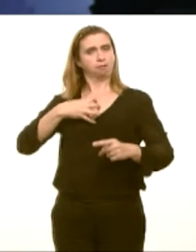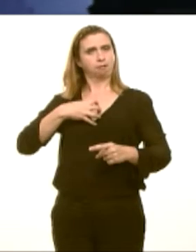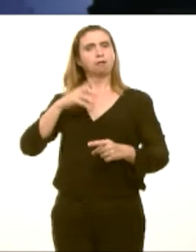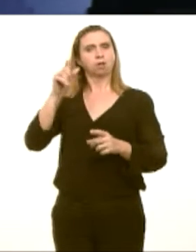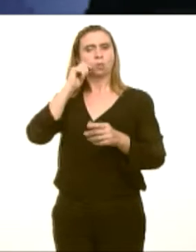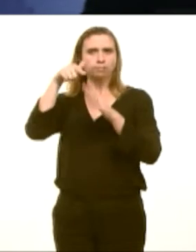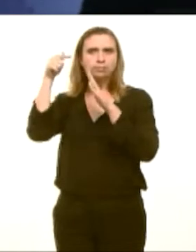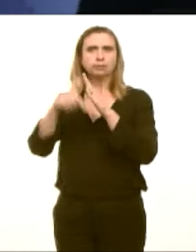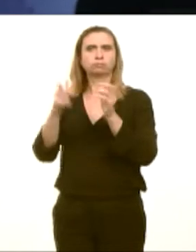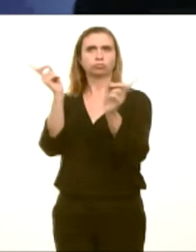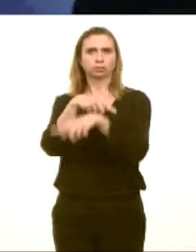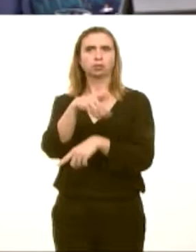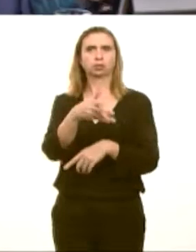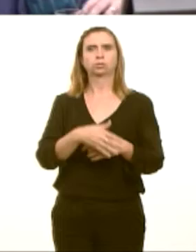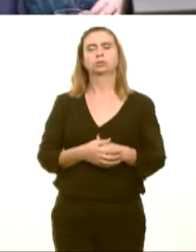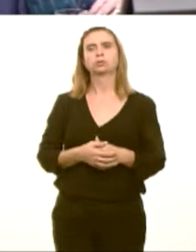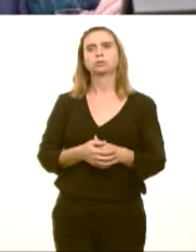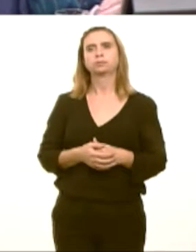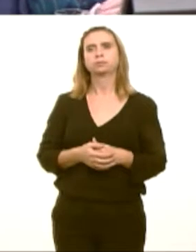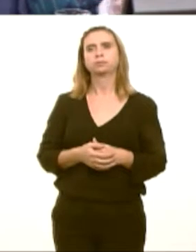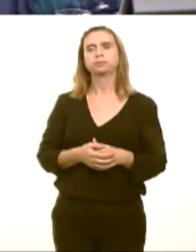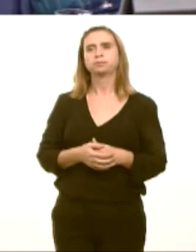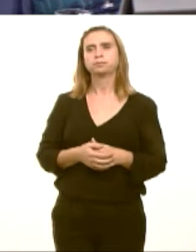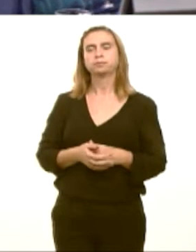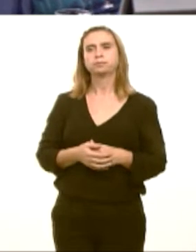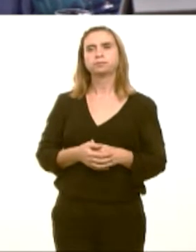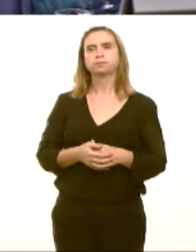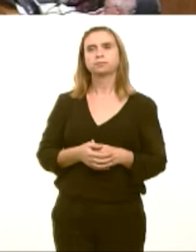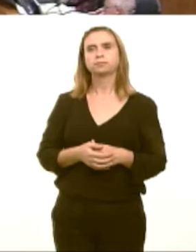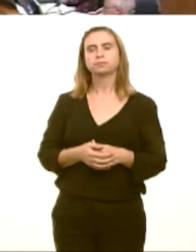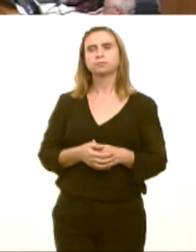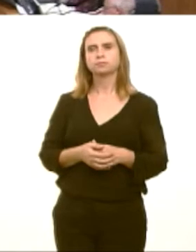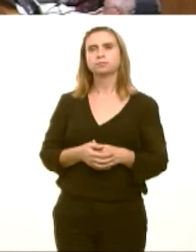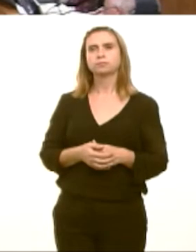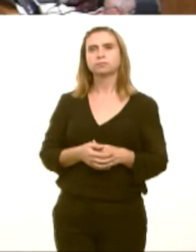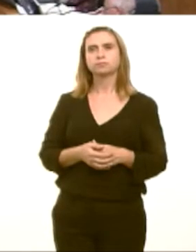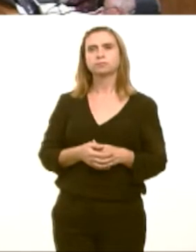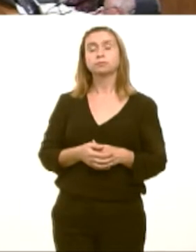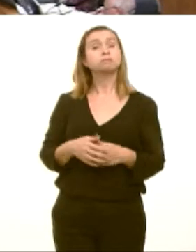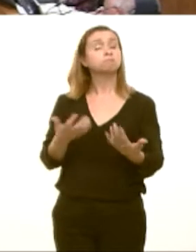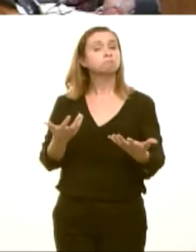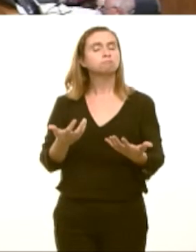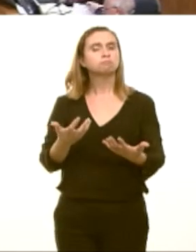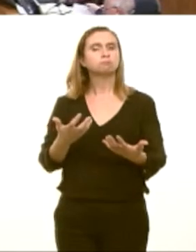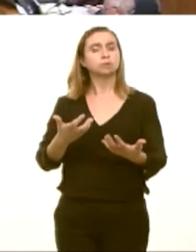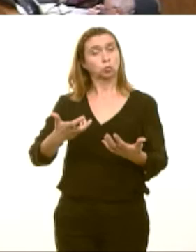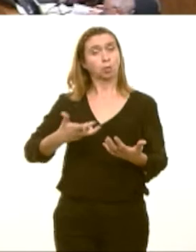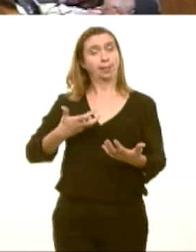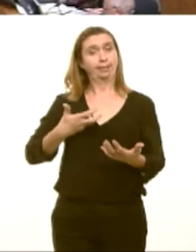response. Andrew R.T. Davies: Obviously, handling a complaint in a sensitive and timely manner is of critical